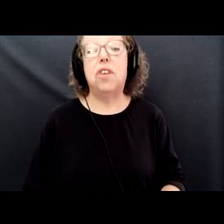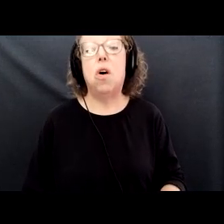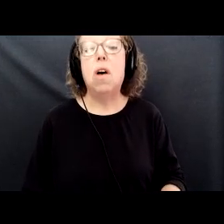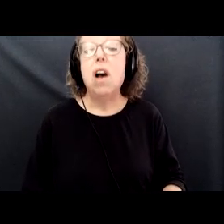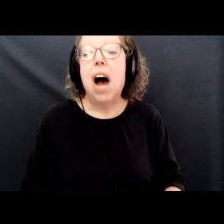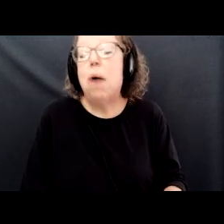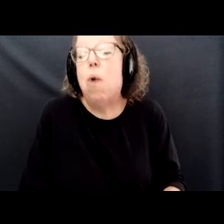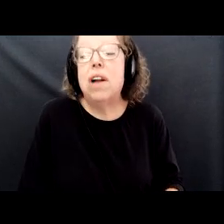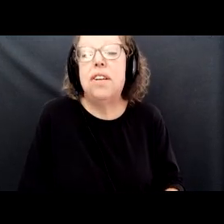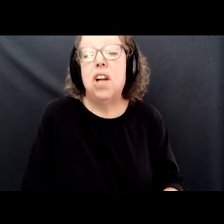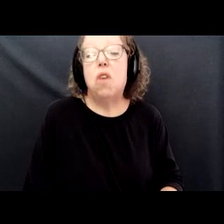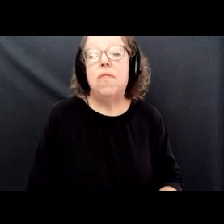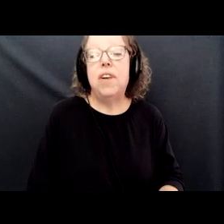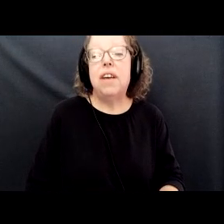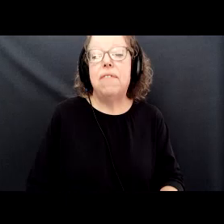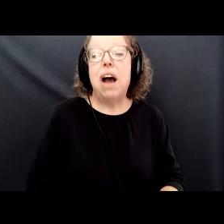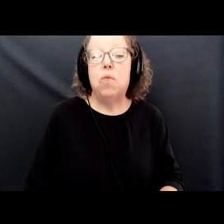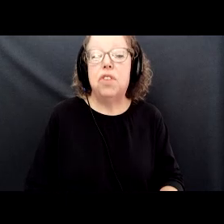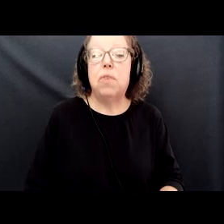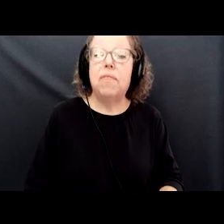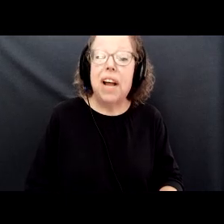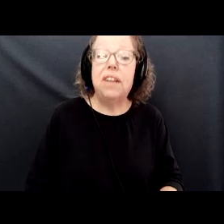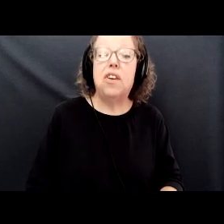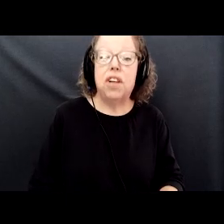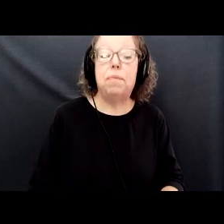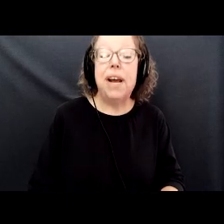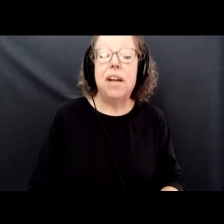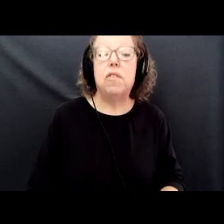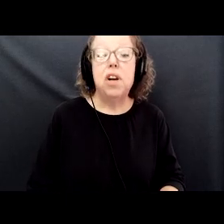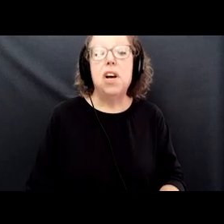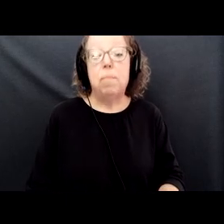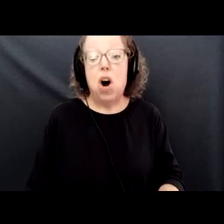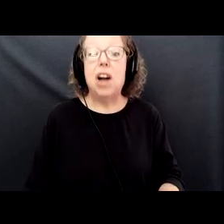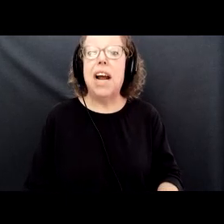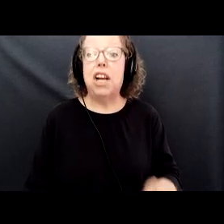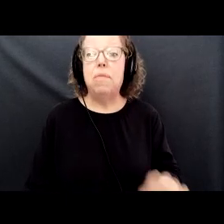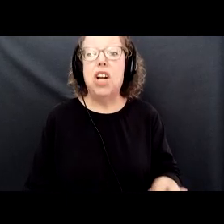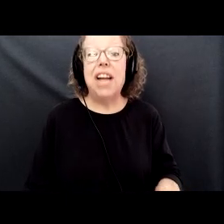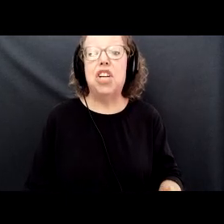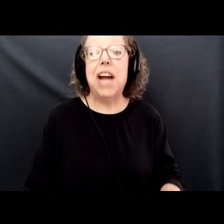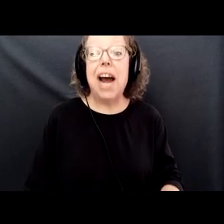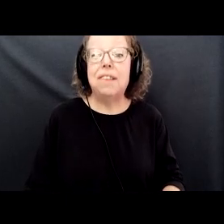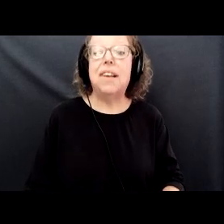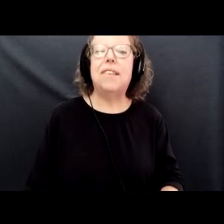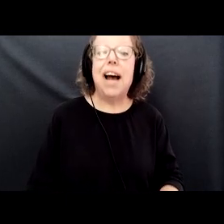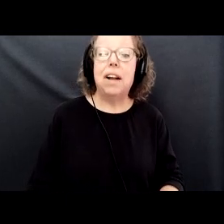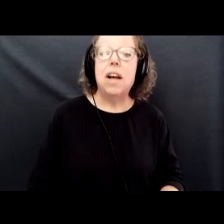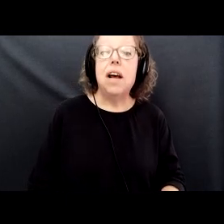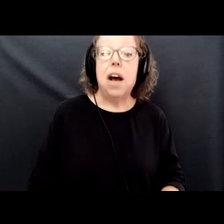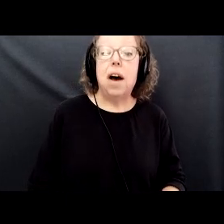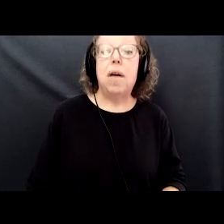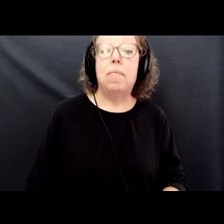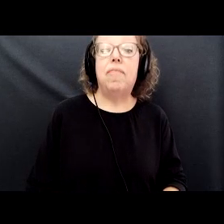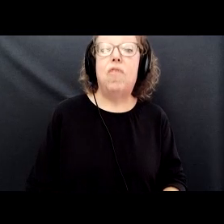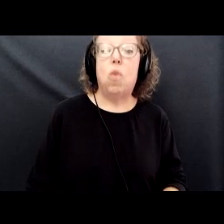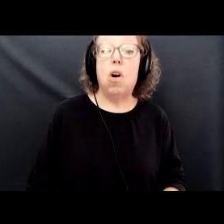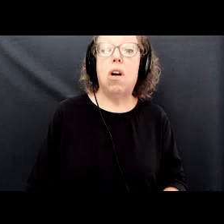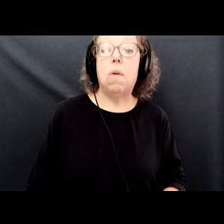So, I wanted to know if any of that was reflected or expanded upon communication access that for